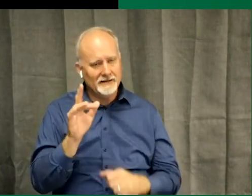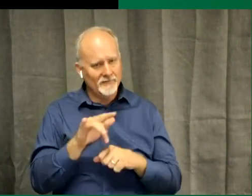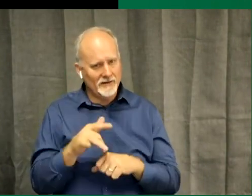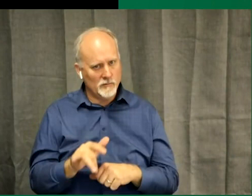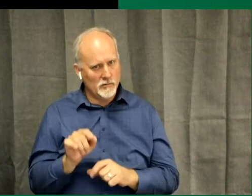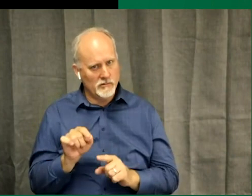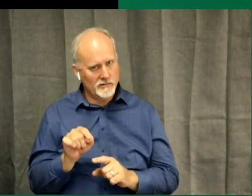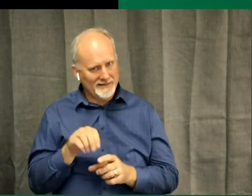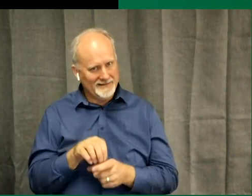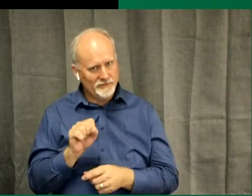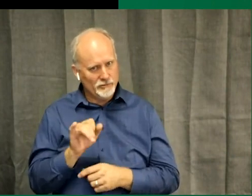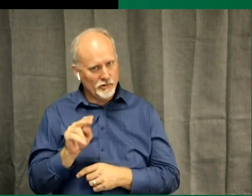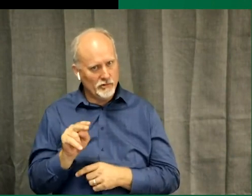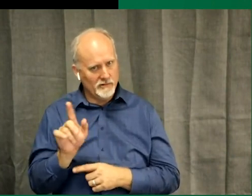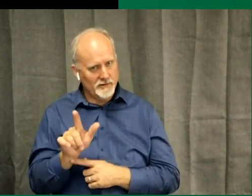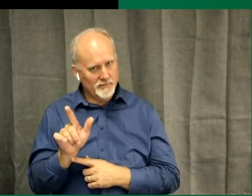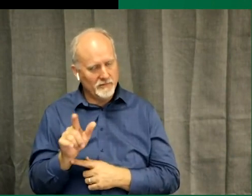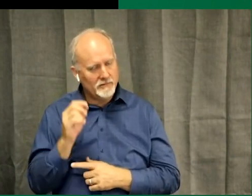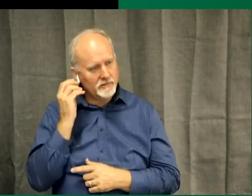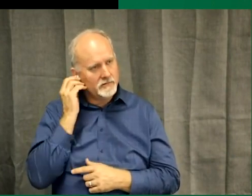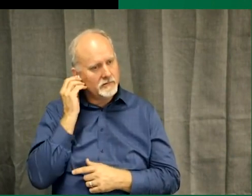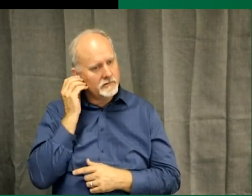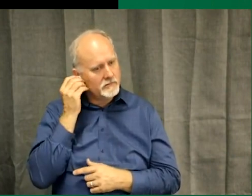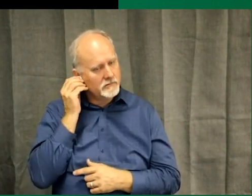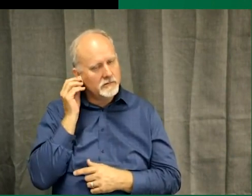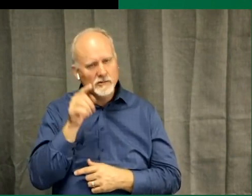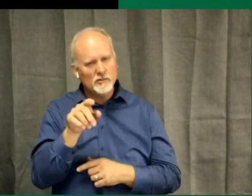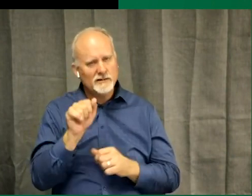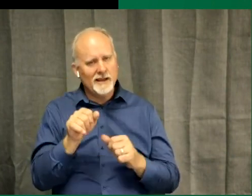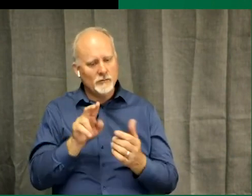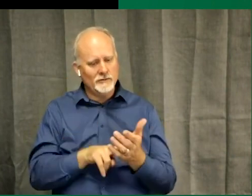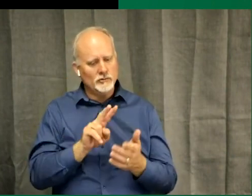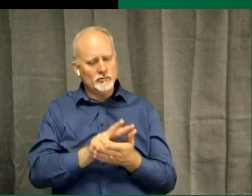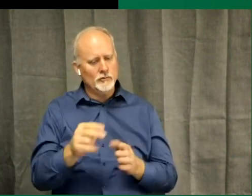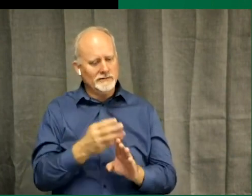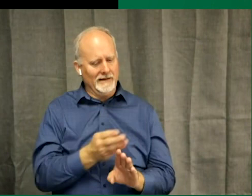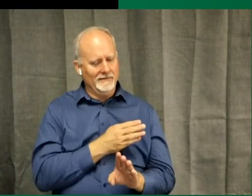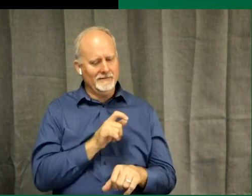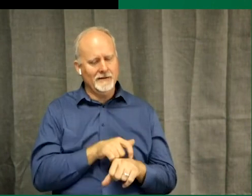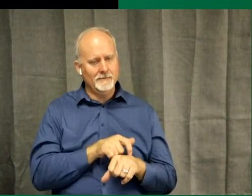in stern library you will be able to register up to two weeks ahead of time and you will be able to